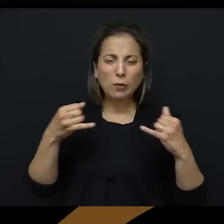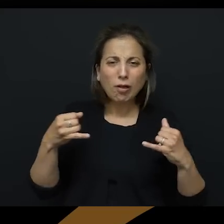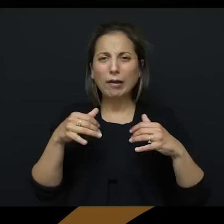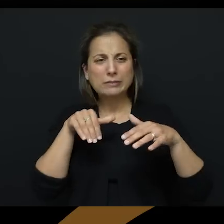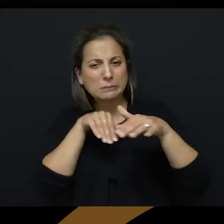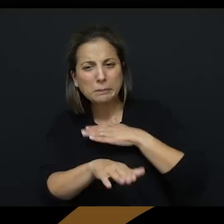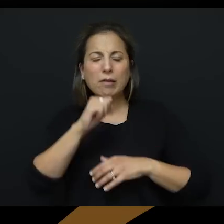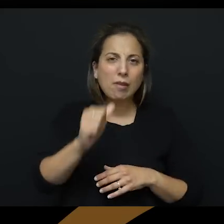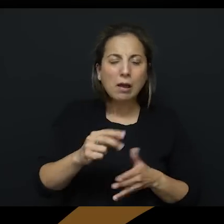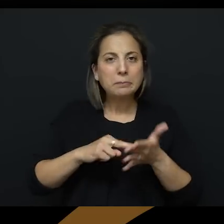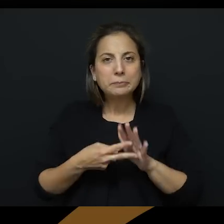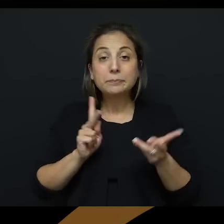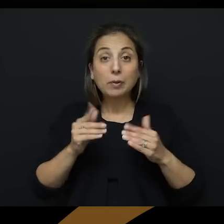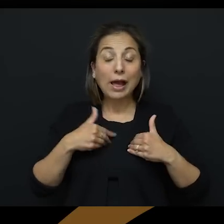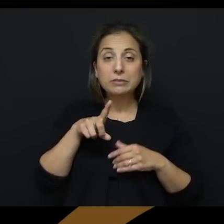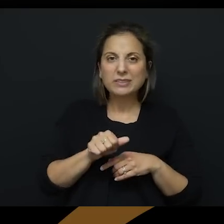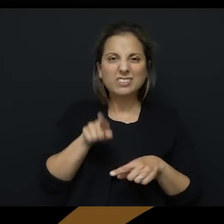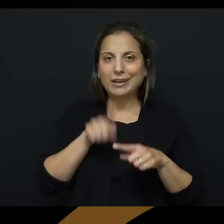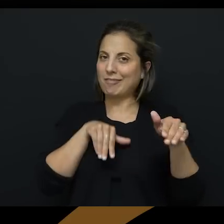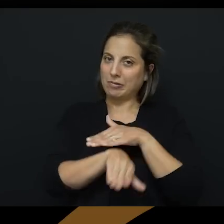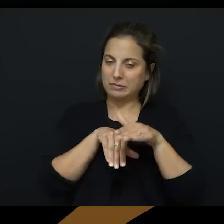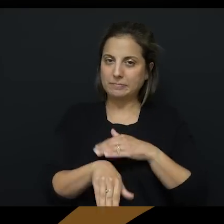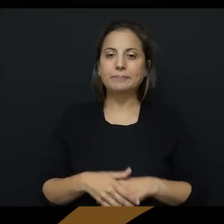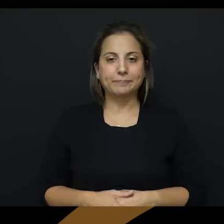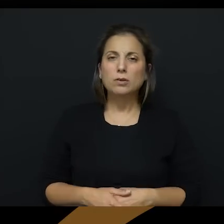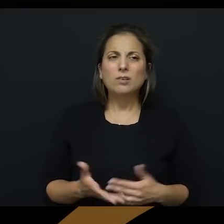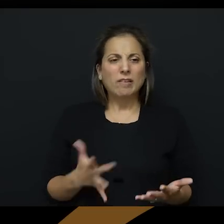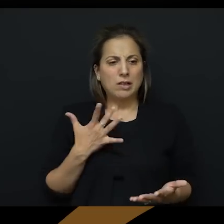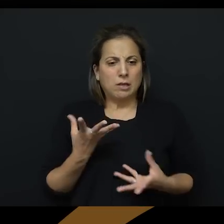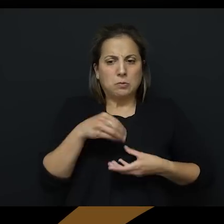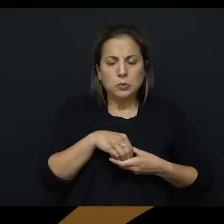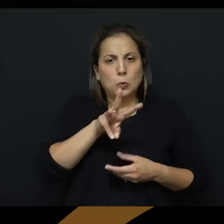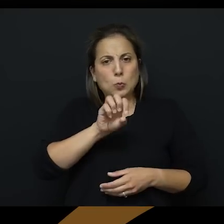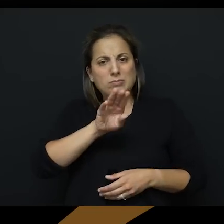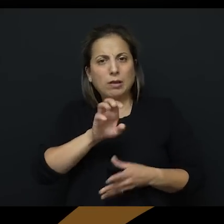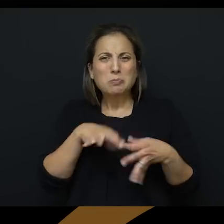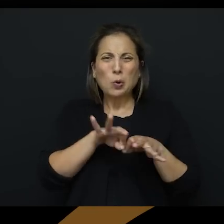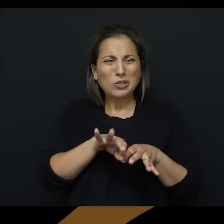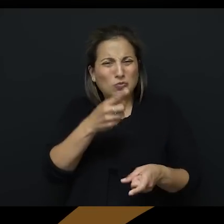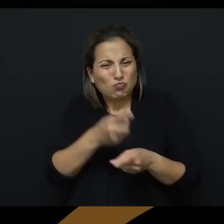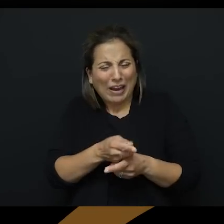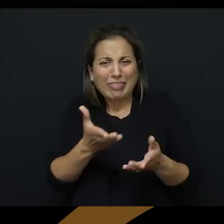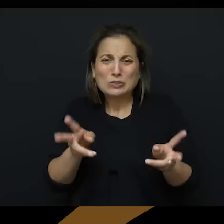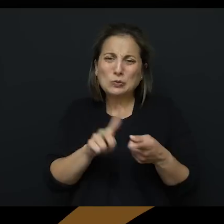and cannot be accessed by individuals with disabilities. Besides making a website inclusive being the right thing to do,